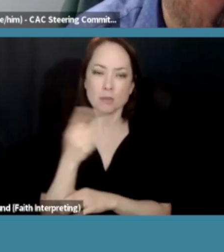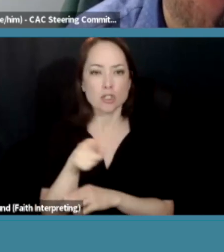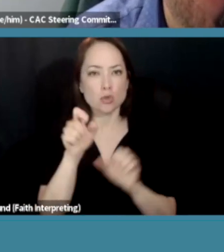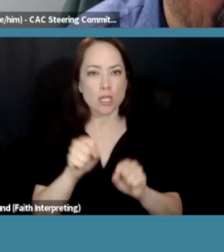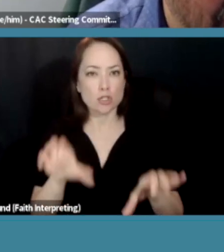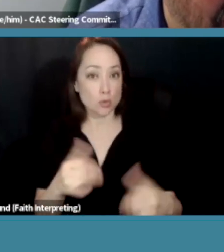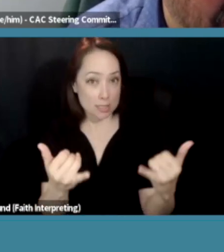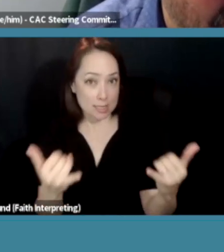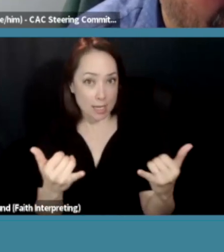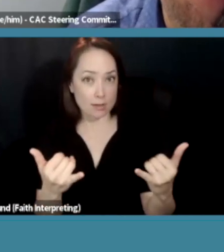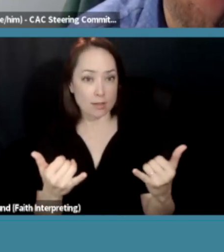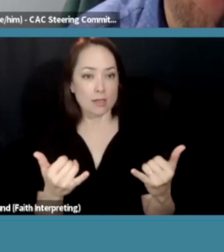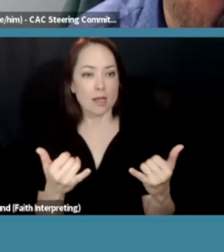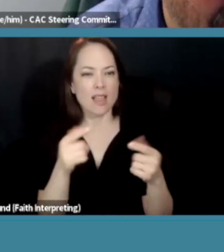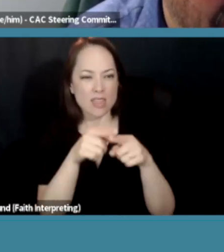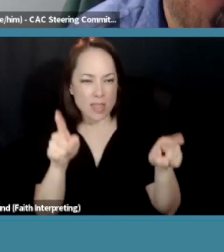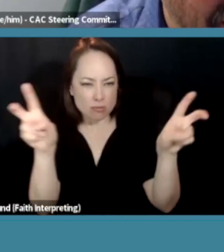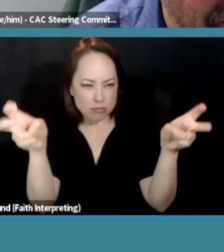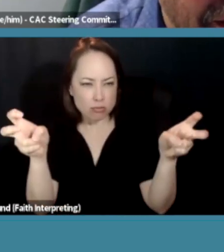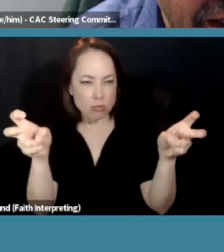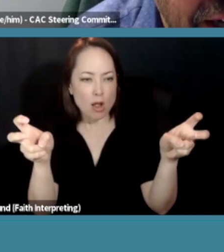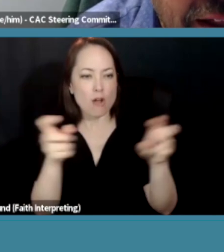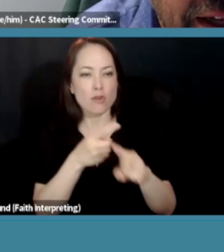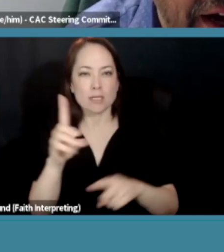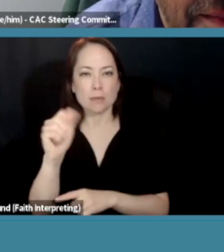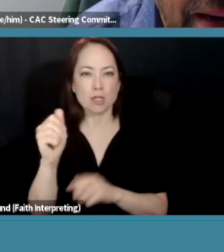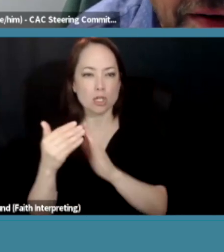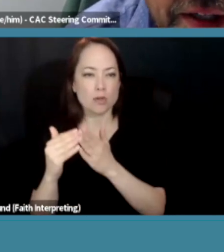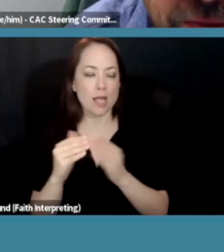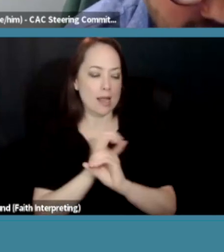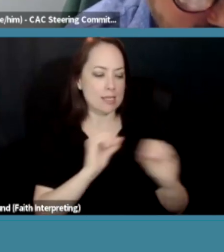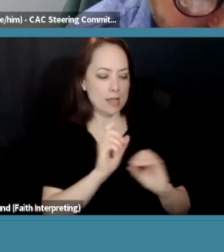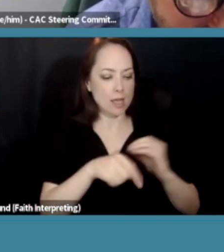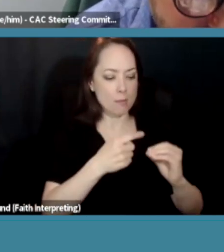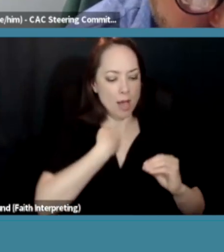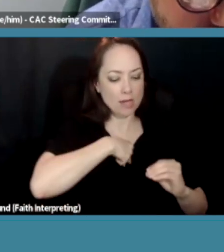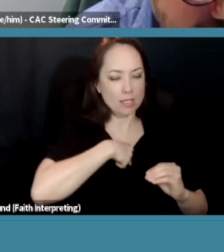On the slide, there's the phrase from the disability community, Nothing About Us Without Us.